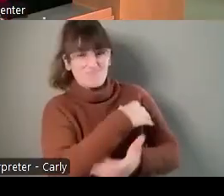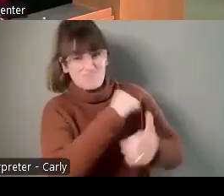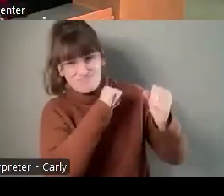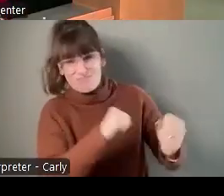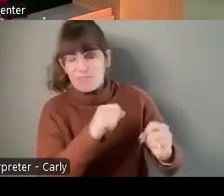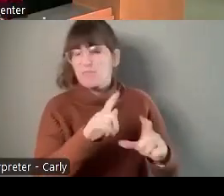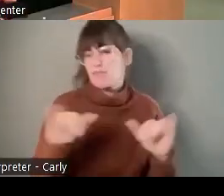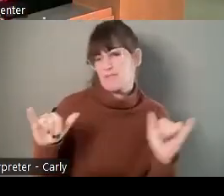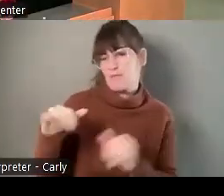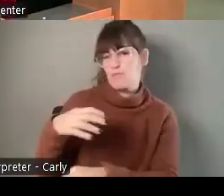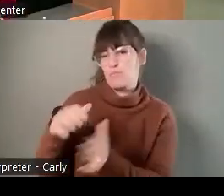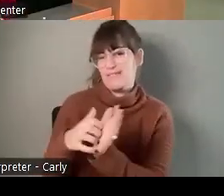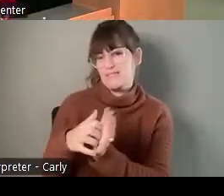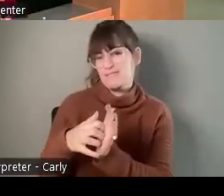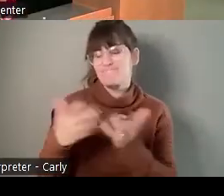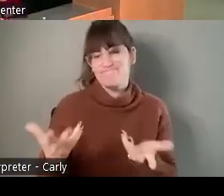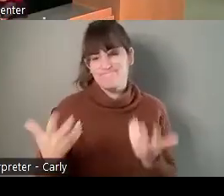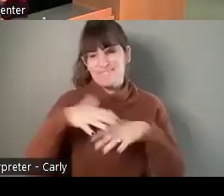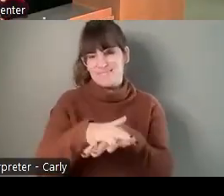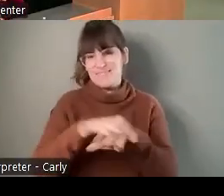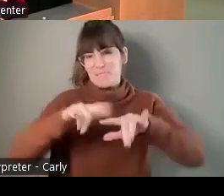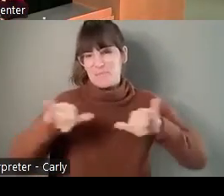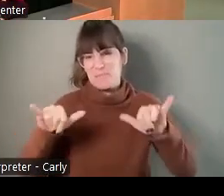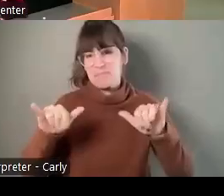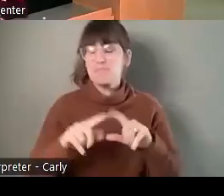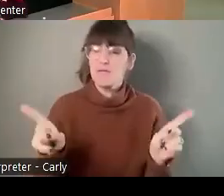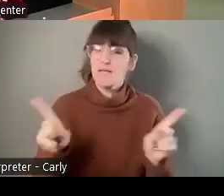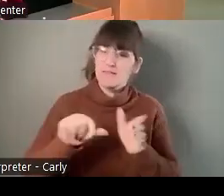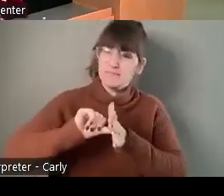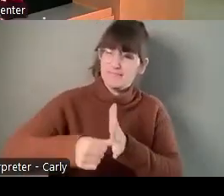think this is really neat, but the most important part that I want people to to really sit with